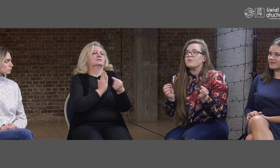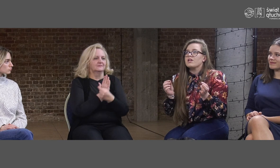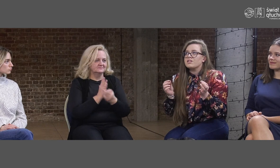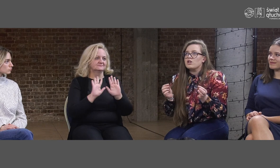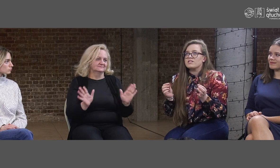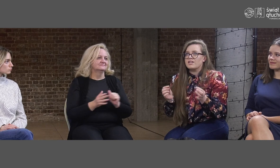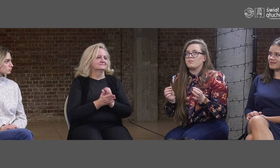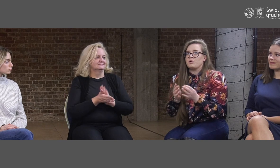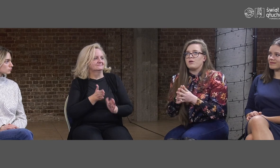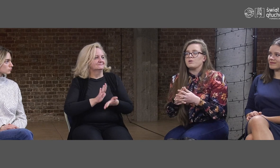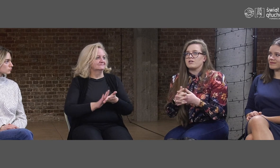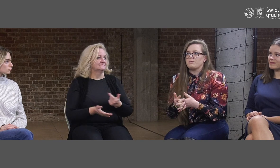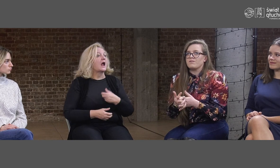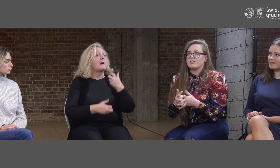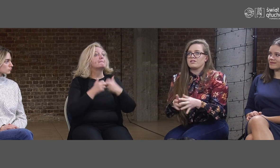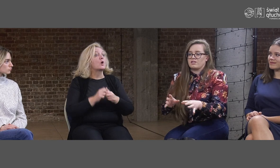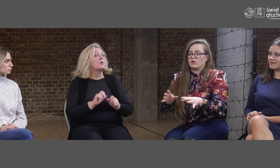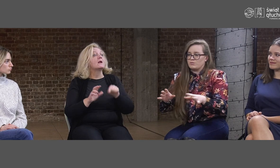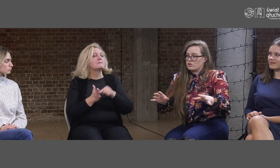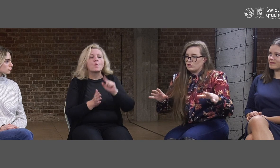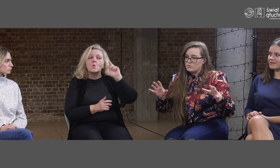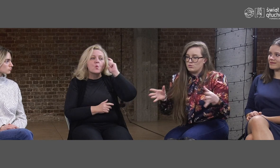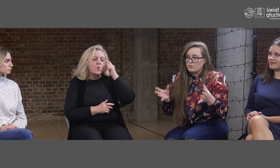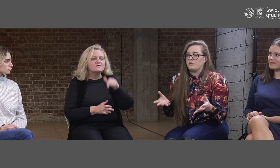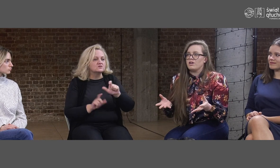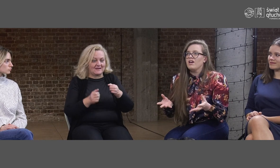And that's why the crux of the problem really what we're talking about here,